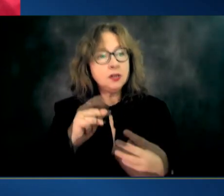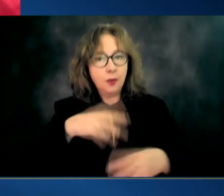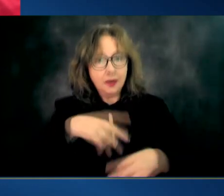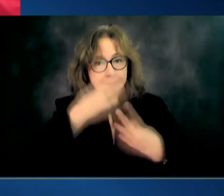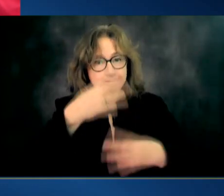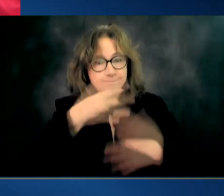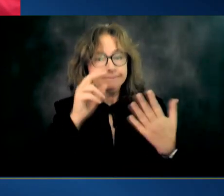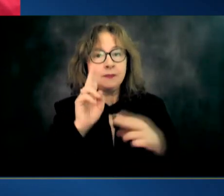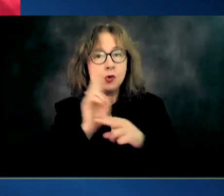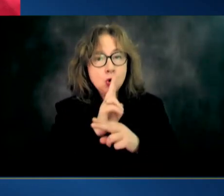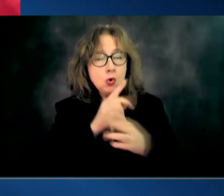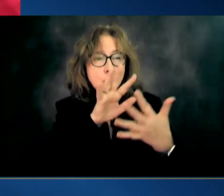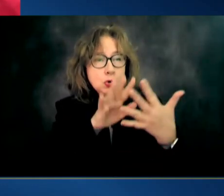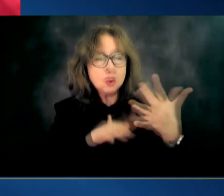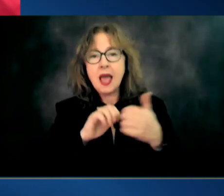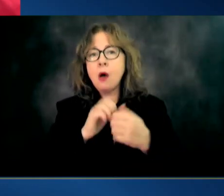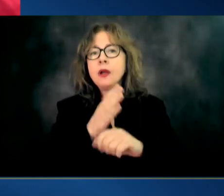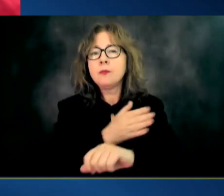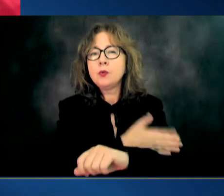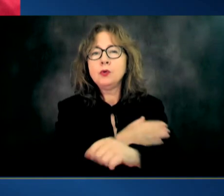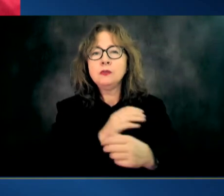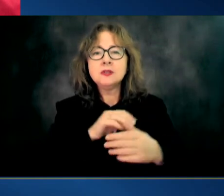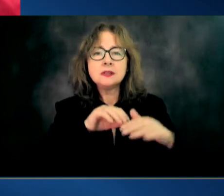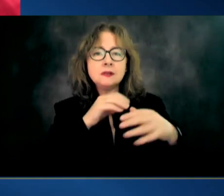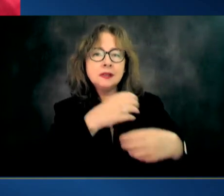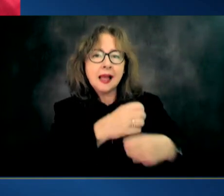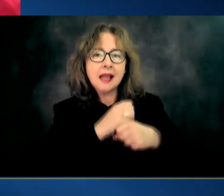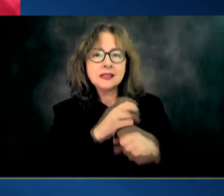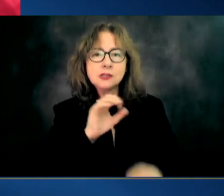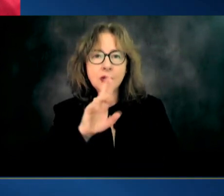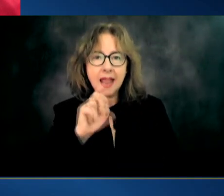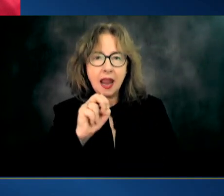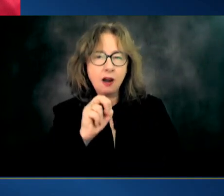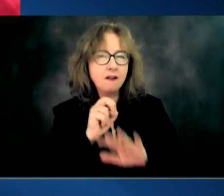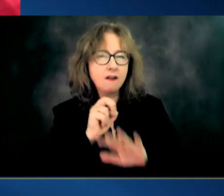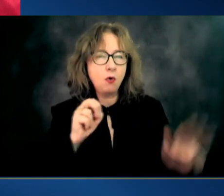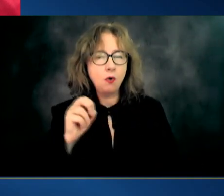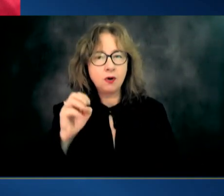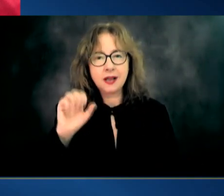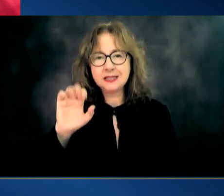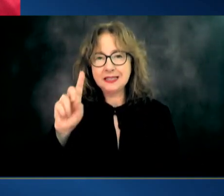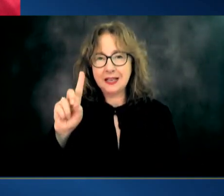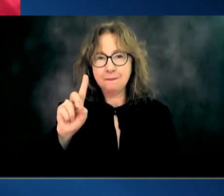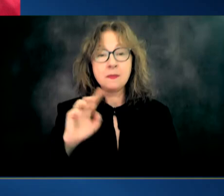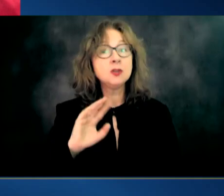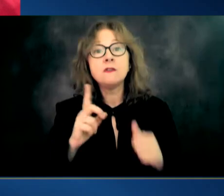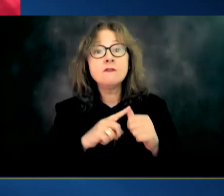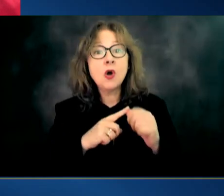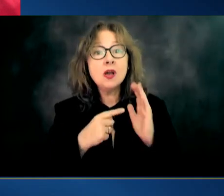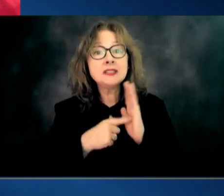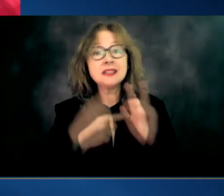improve access to care for the community. The first example is from California, which is one